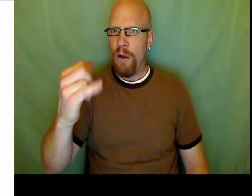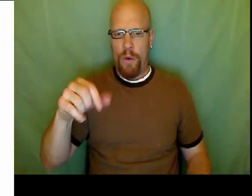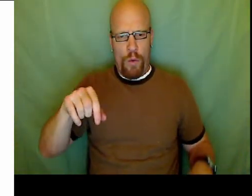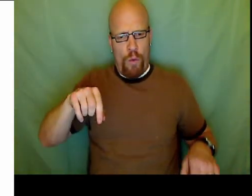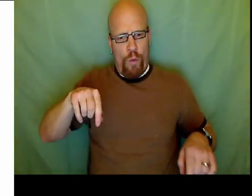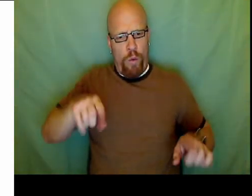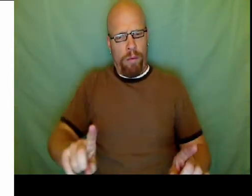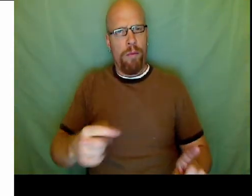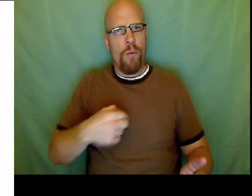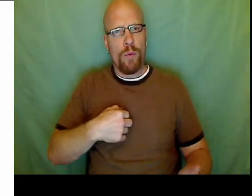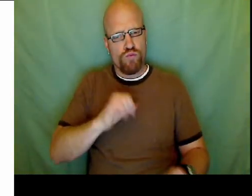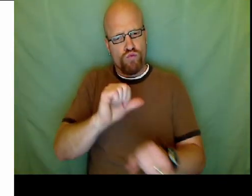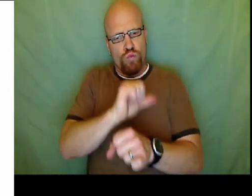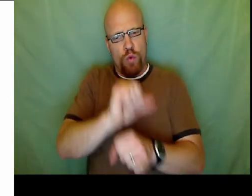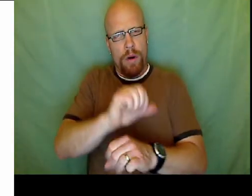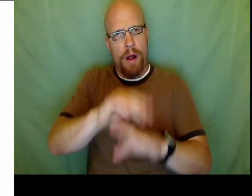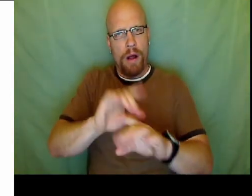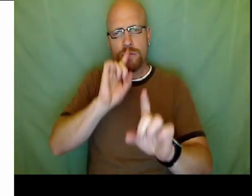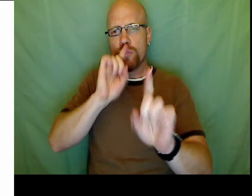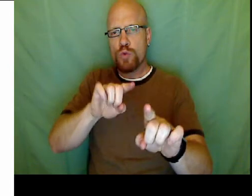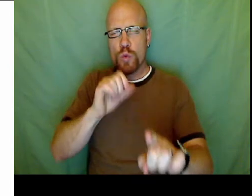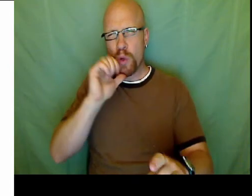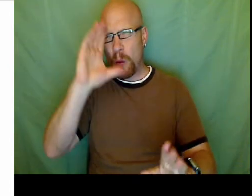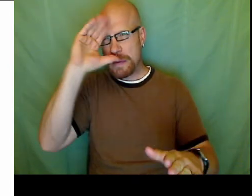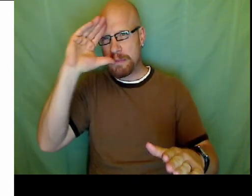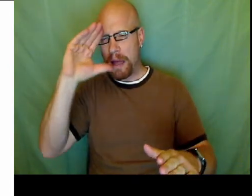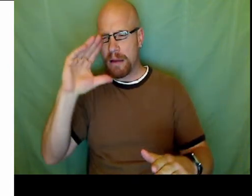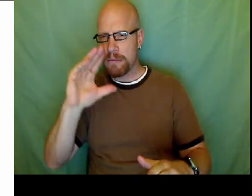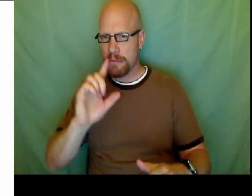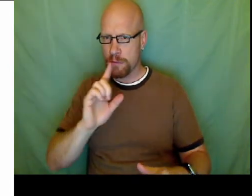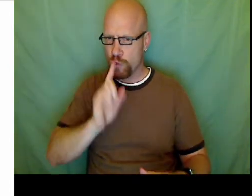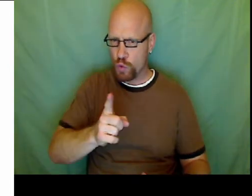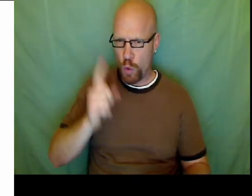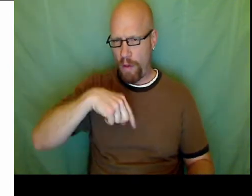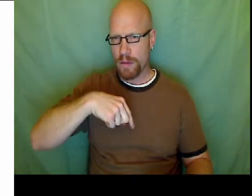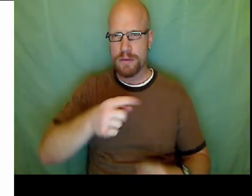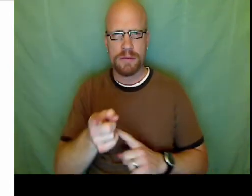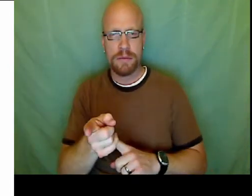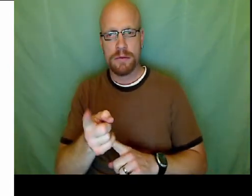Hmmph. As we're trying to solve this,